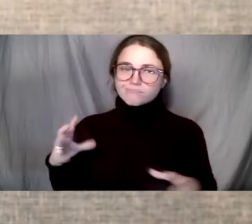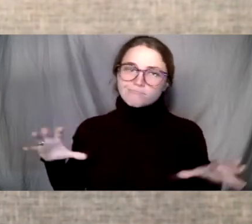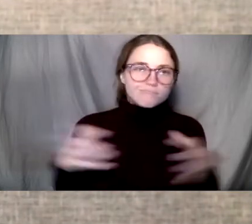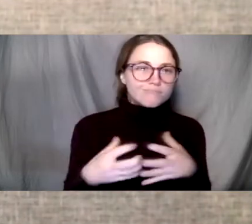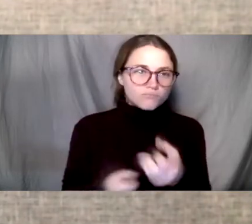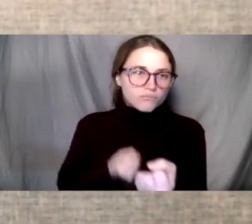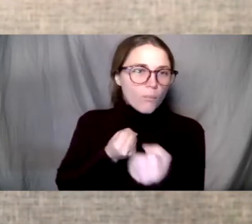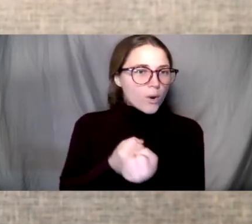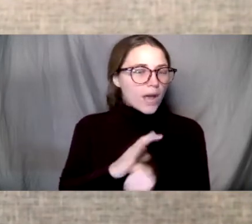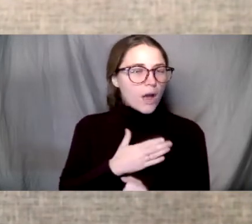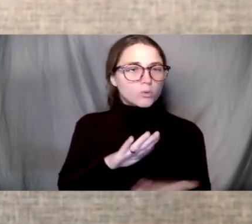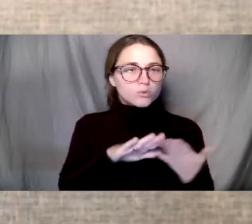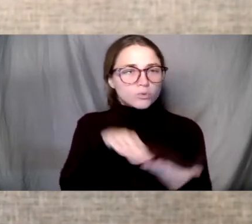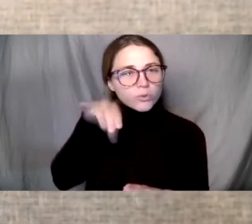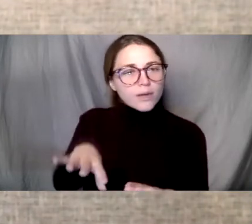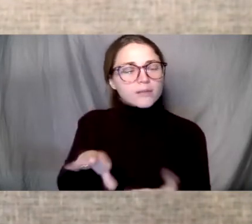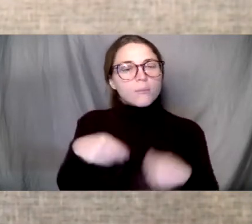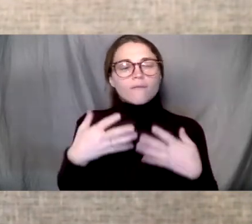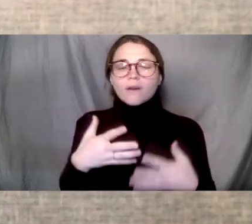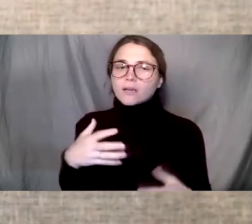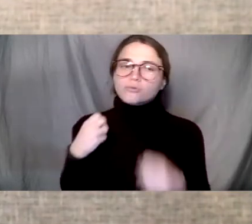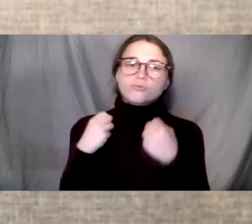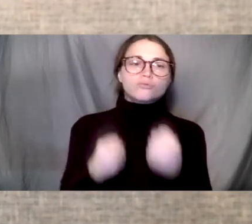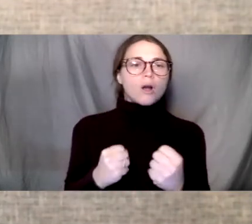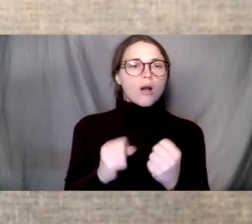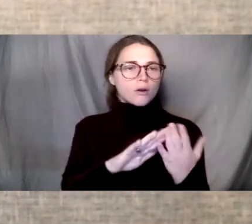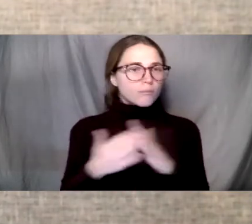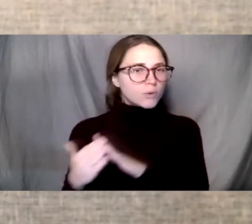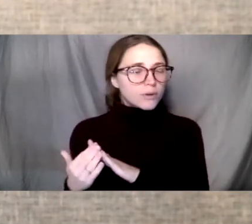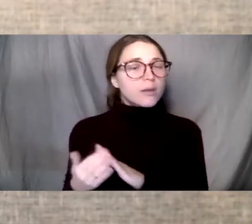from the educational support staff and youth leaders assisting in the classrooms